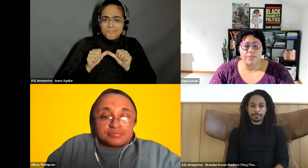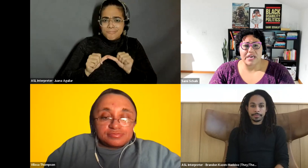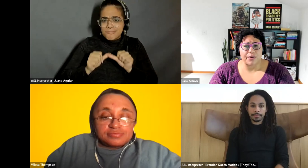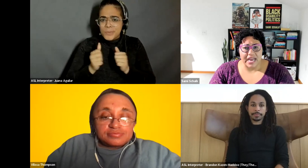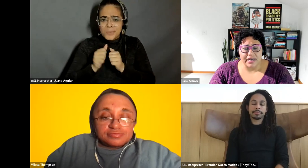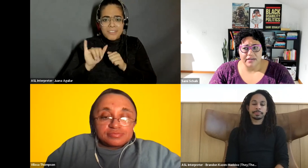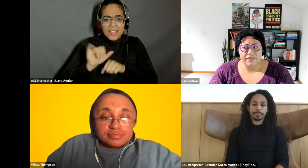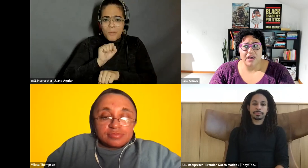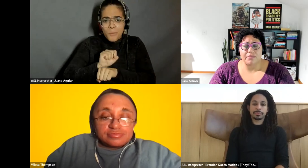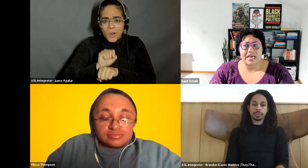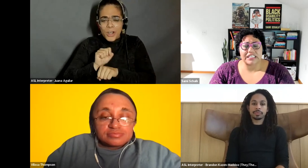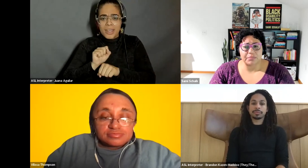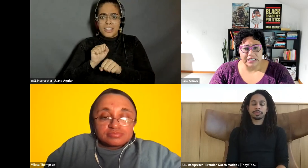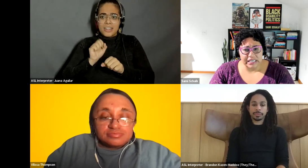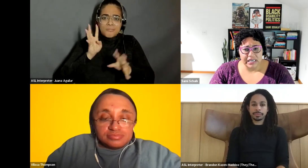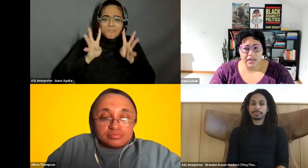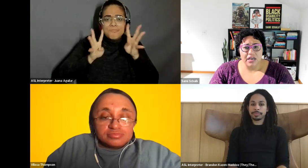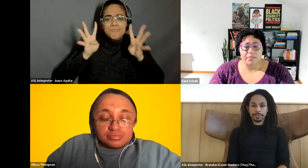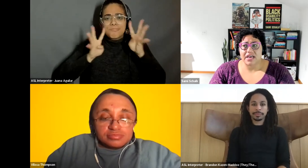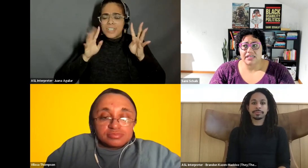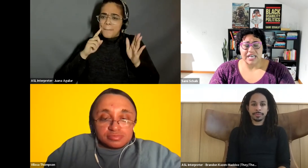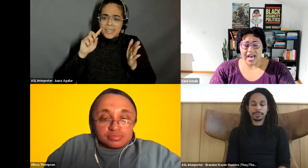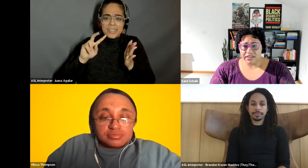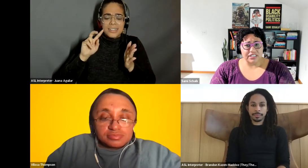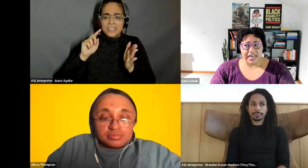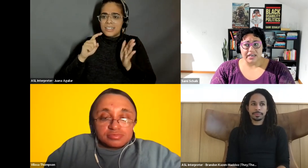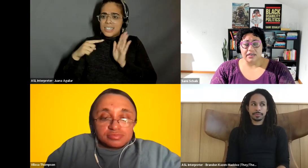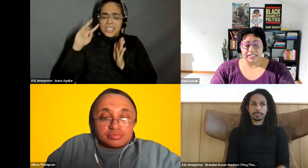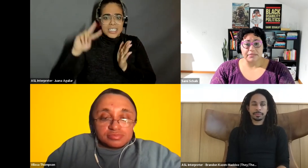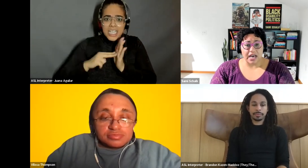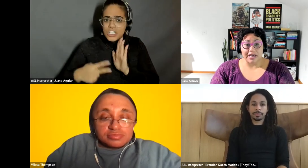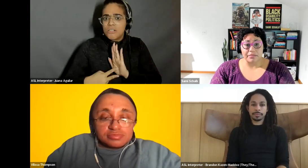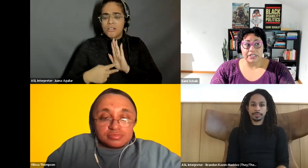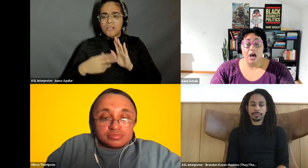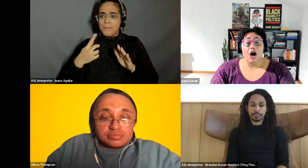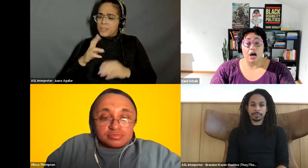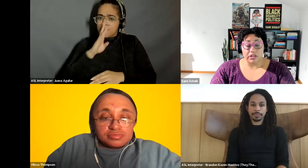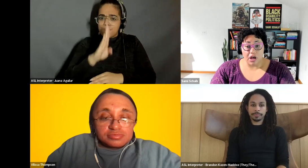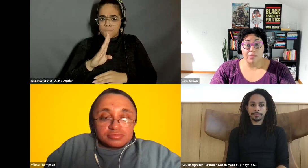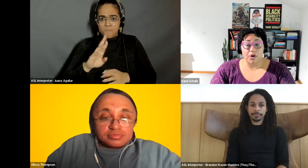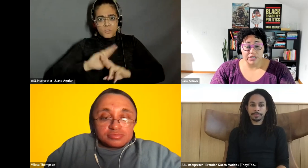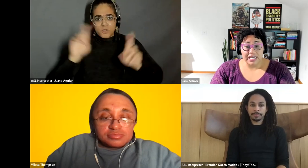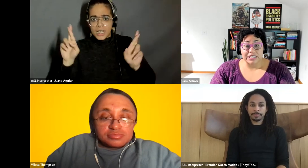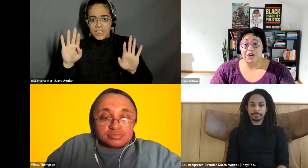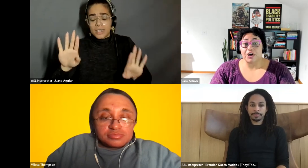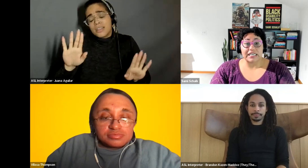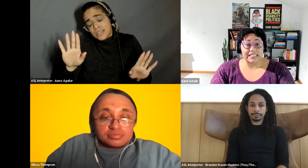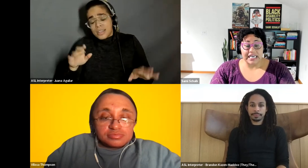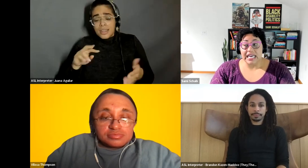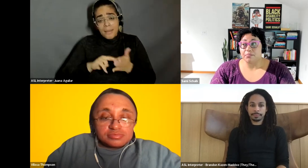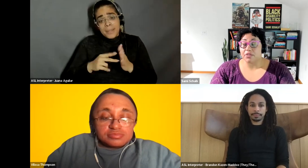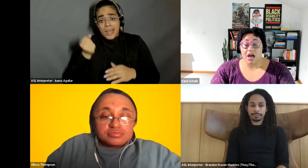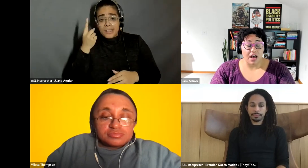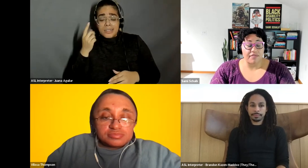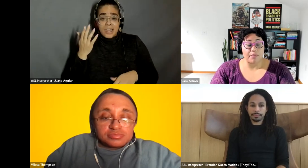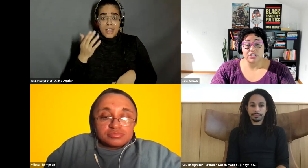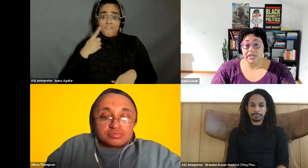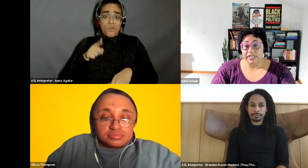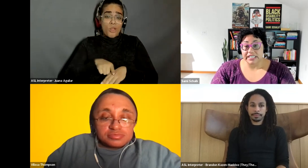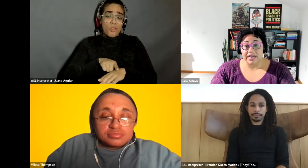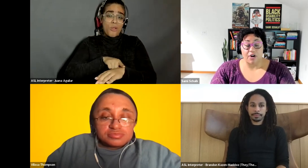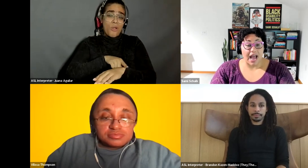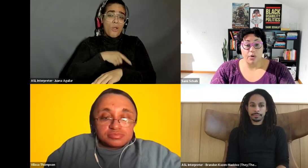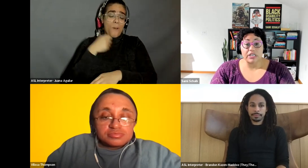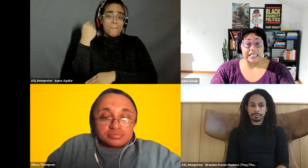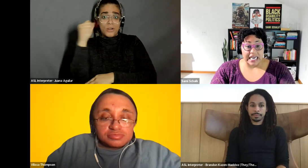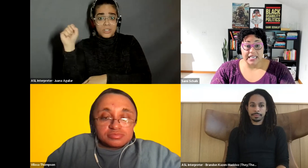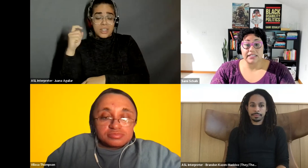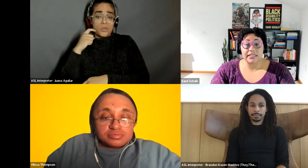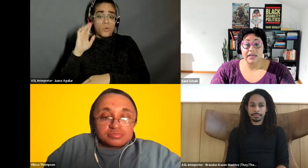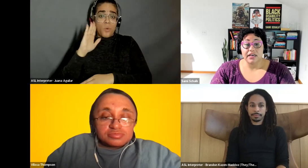Sami Schalk: be creative and be explicit, because I understand sometimes a long protest. Where you're going to sit and block off a portion of the city for hours is